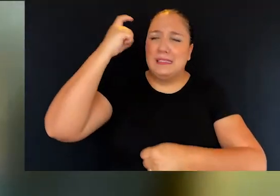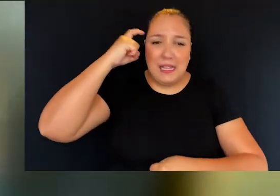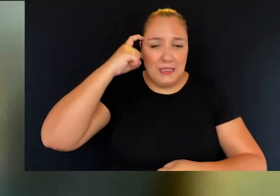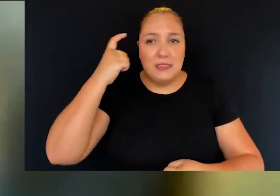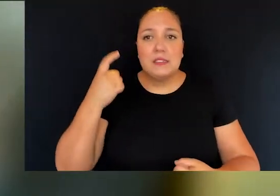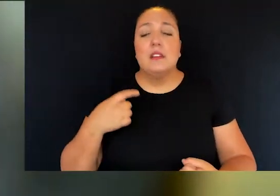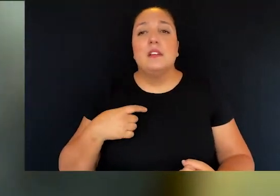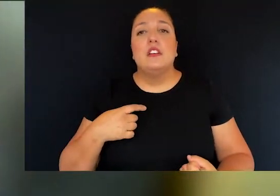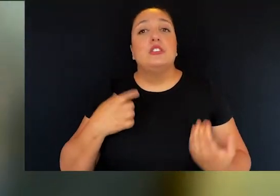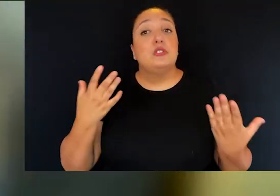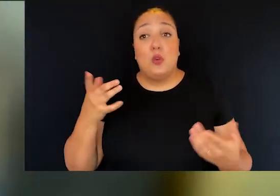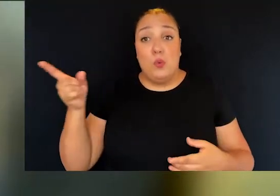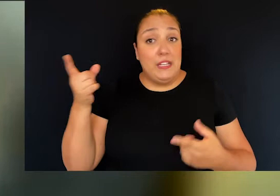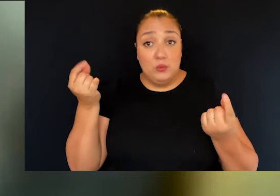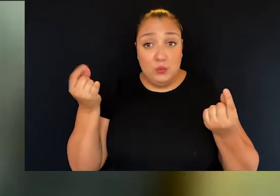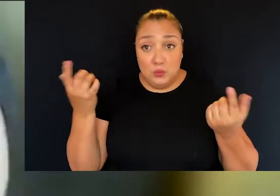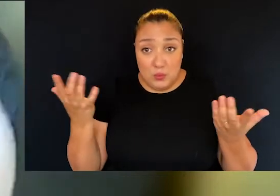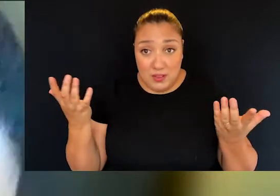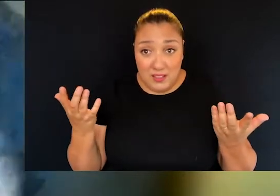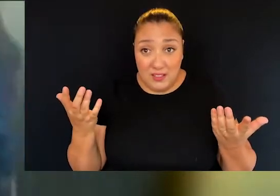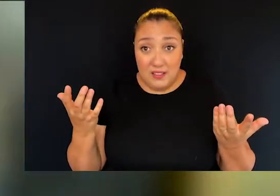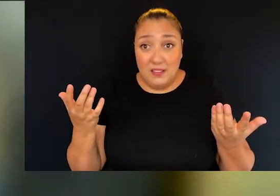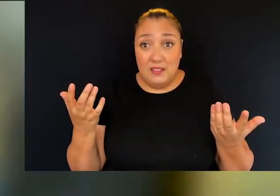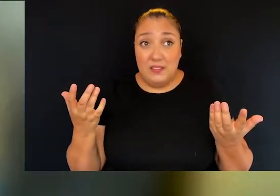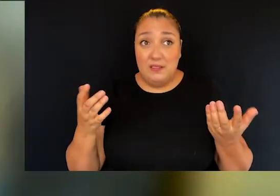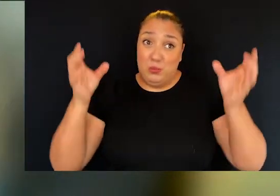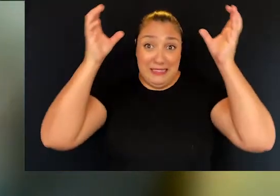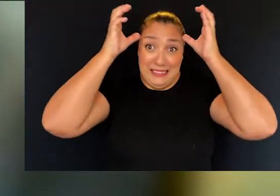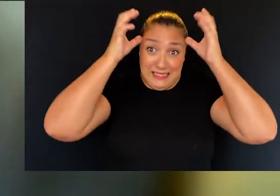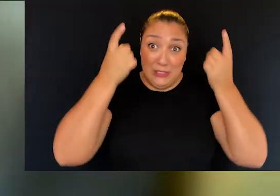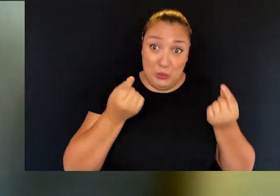What he's doing is-- with this he did and what the character